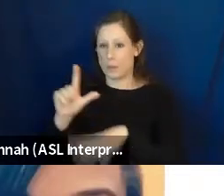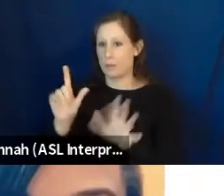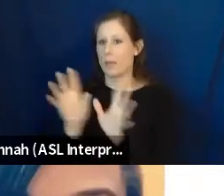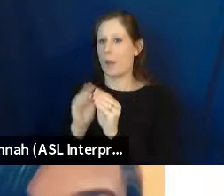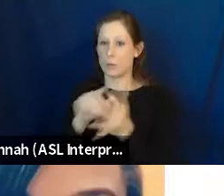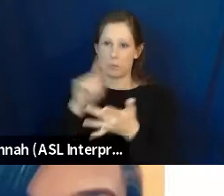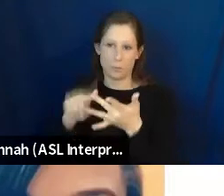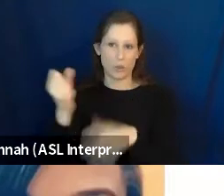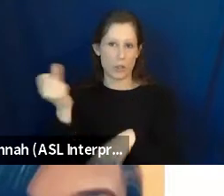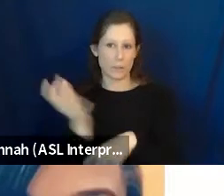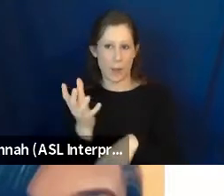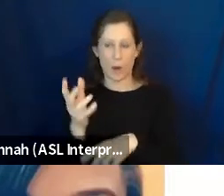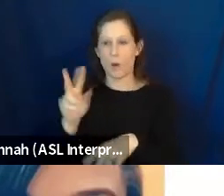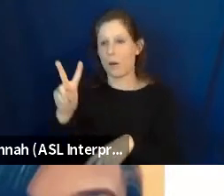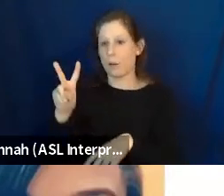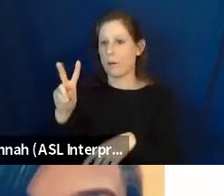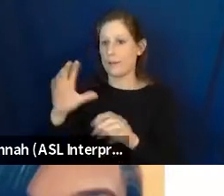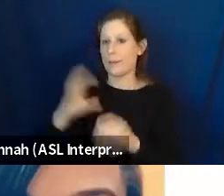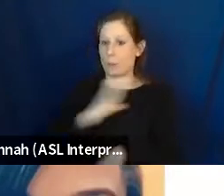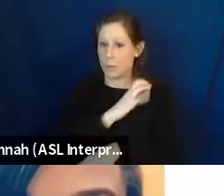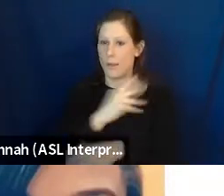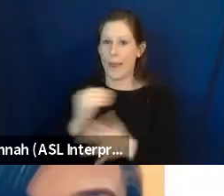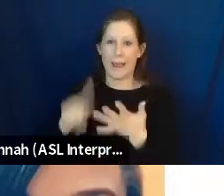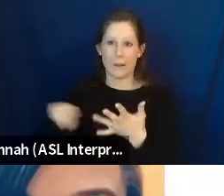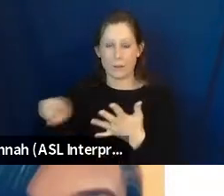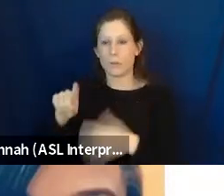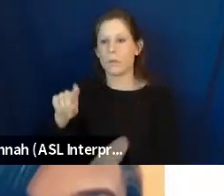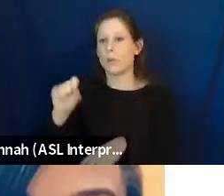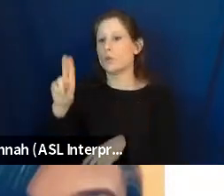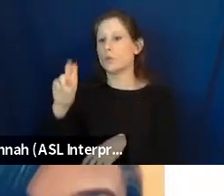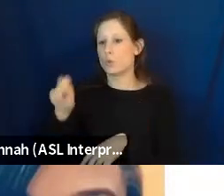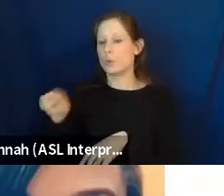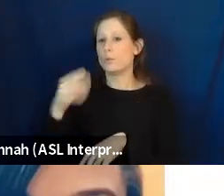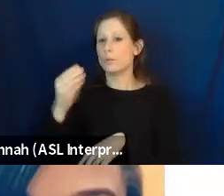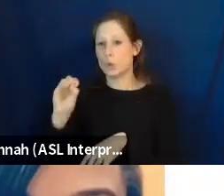the lead visitor engagement supervisor at the Missouri History Museum. So what we're